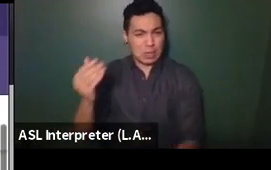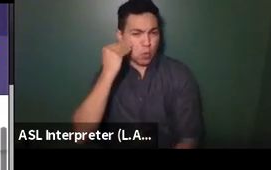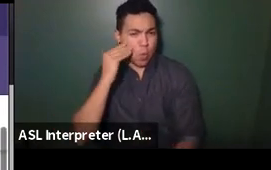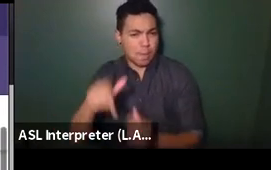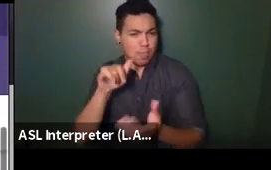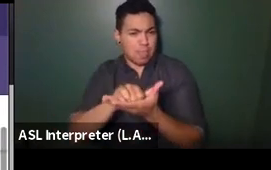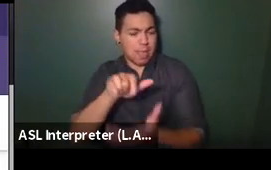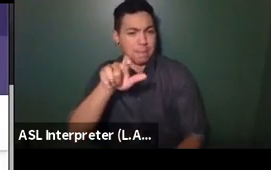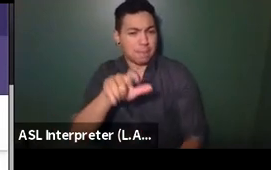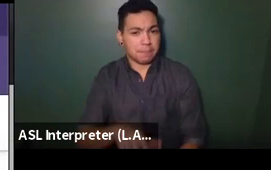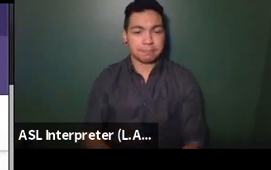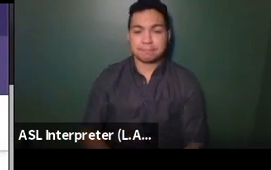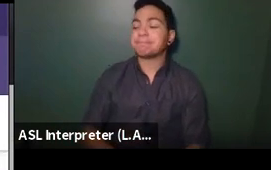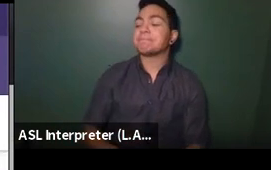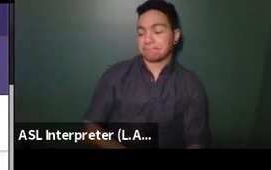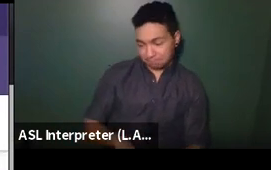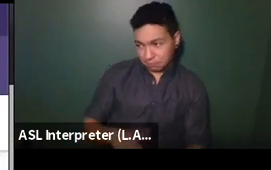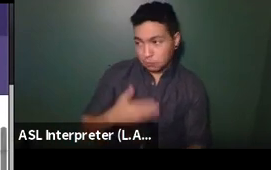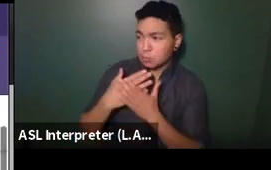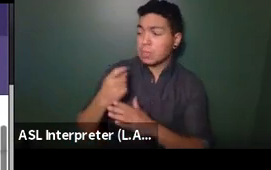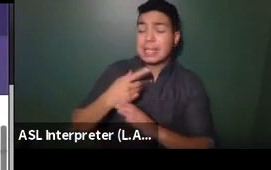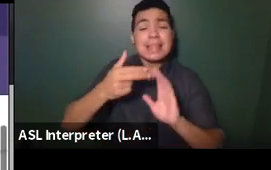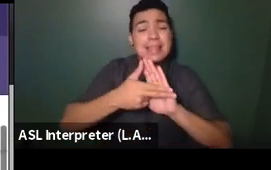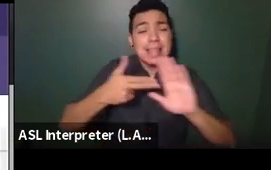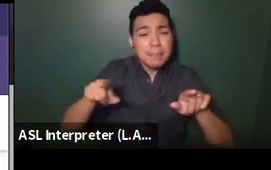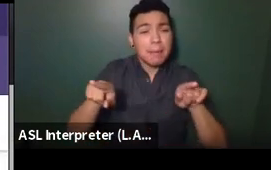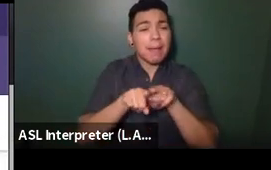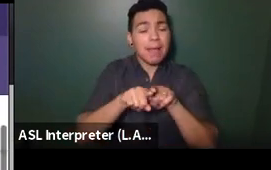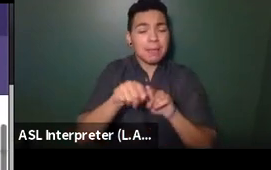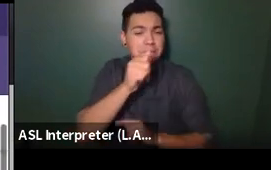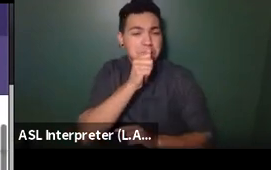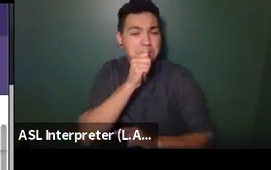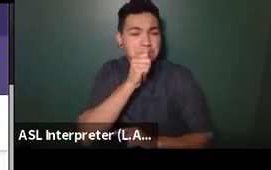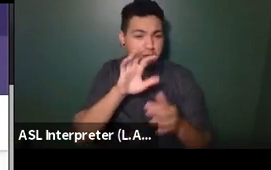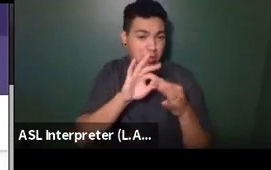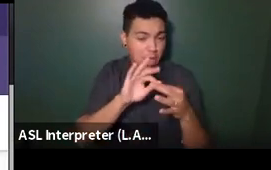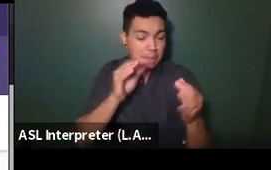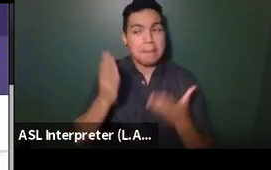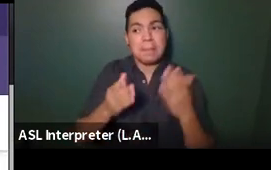Katherine Livick - ESD 112: It is labeled as a private comment. Katherine Livick - ESD 112: But you might need to have that conversation with your students ahead of time to reassure them.